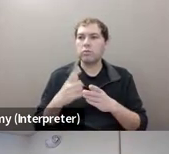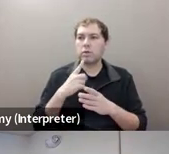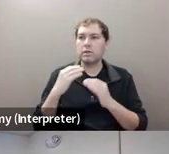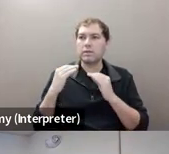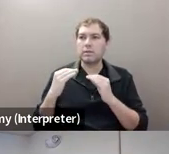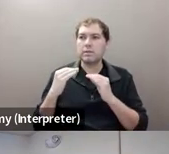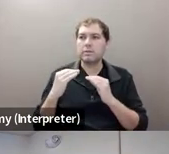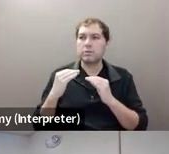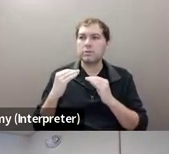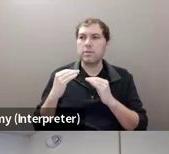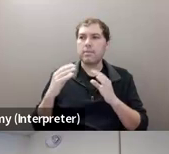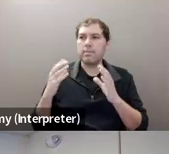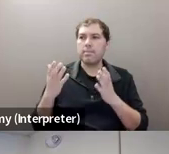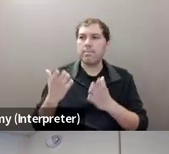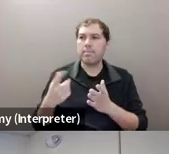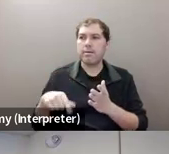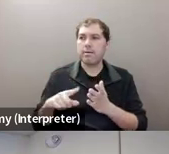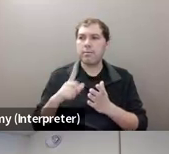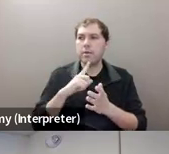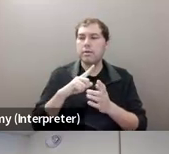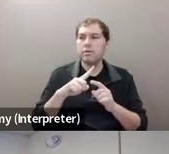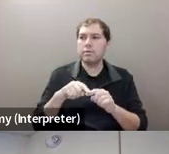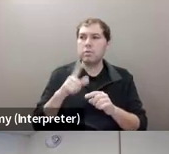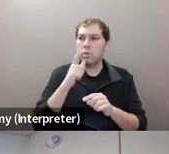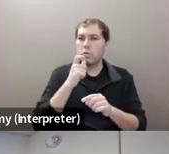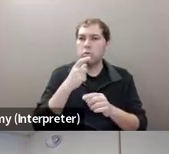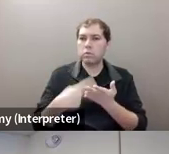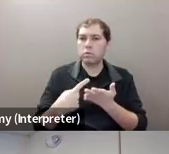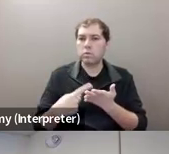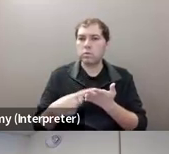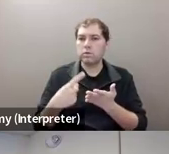Pam Davies: like depending upon who you're talking to. Pam Davies: how you should address them.